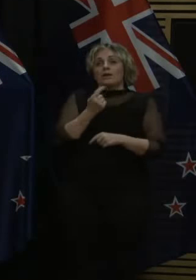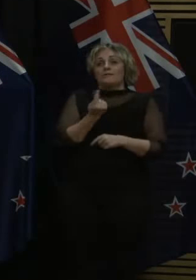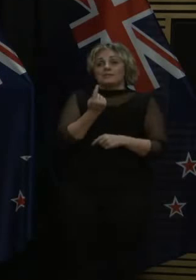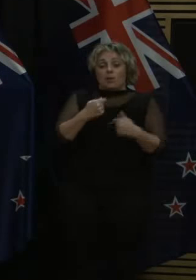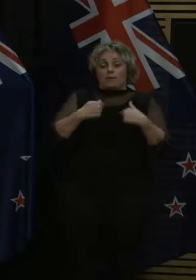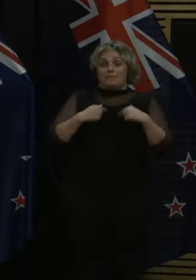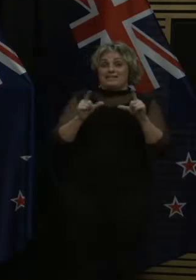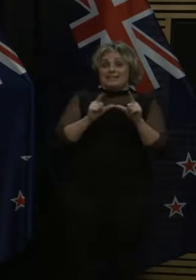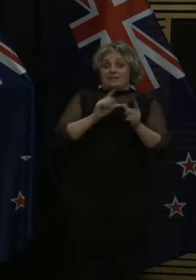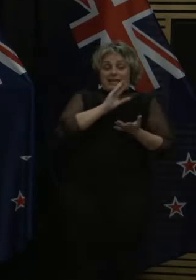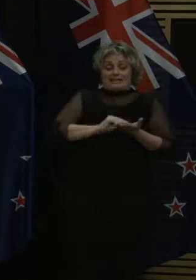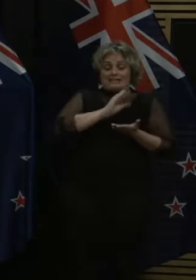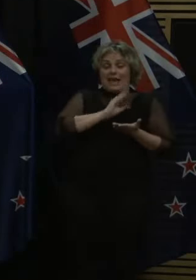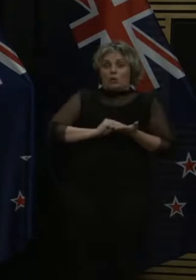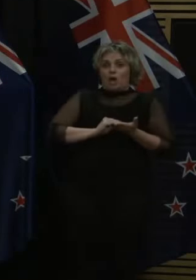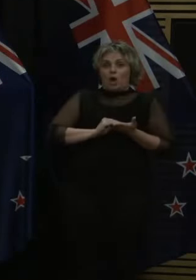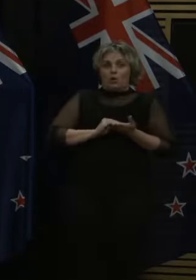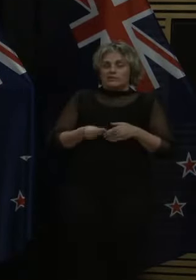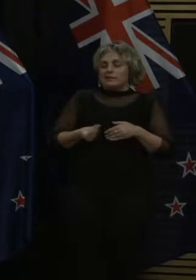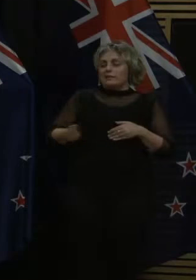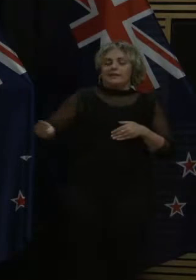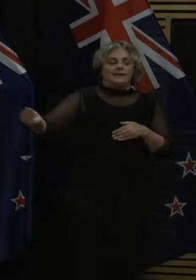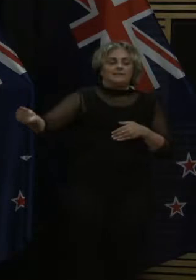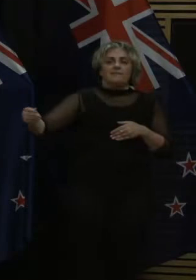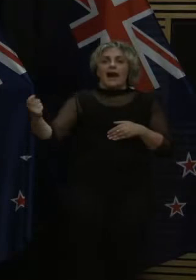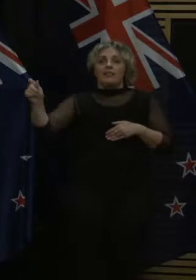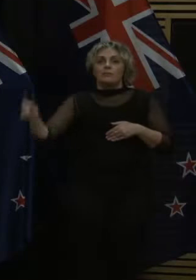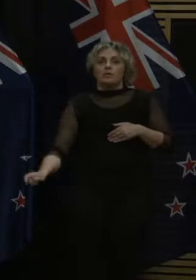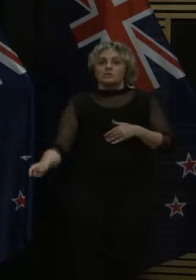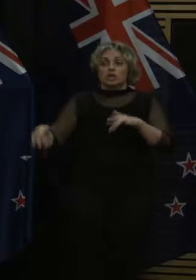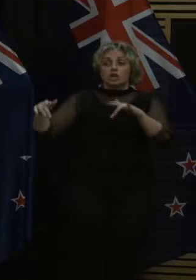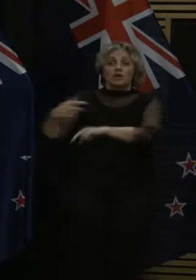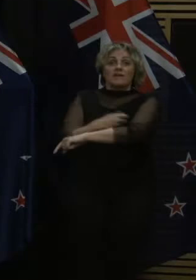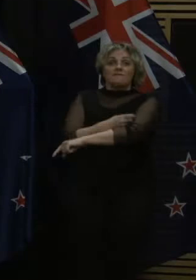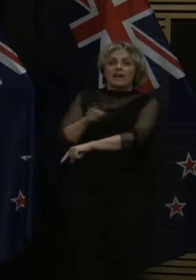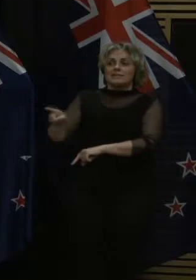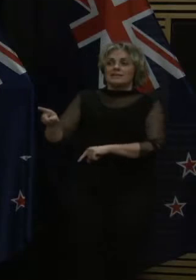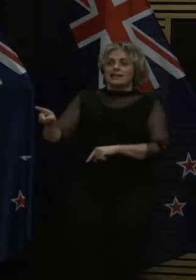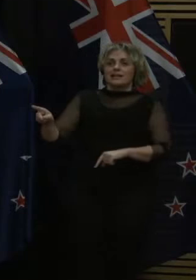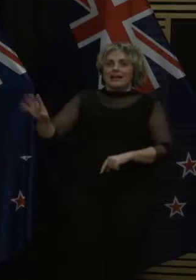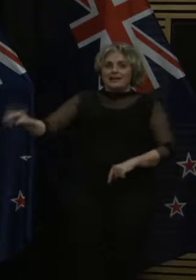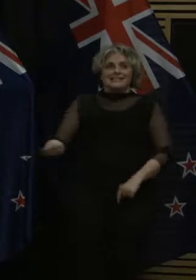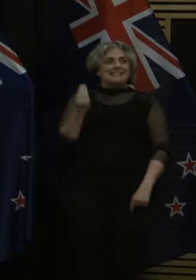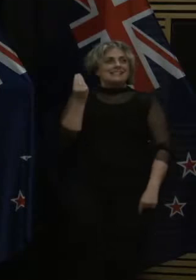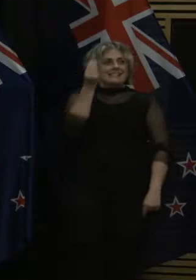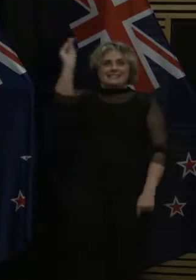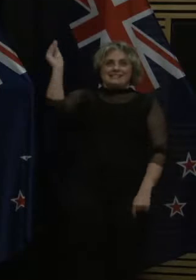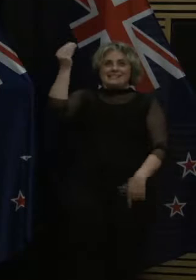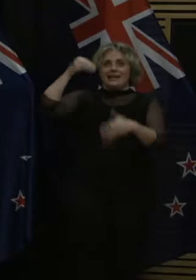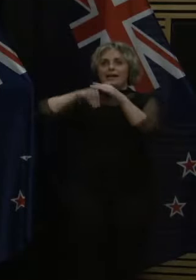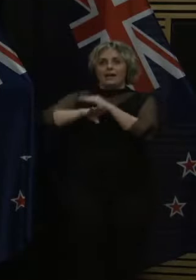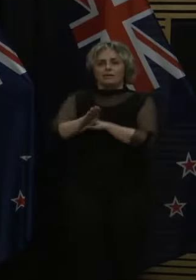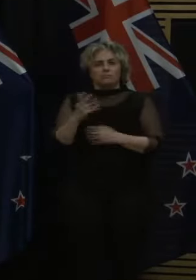vaccinated? >> Of course, we would need to make sure that in those circumstances we are very clear on what information can and cannot be retained. $$TRANSMIT>> How do you safeguard against someone downloading their vaccine